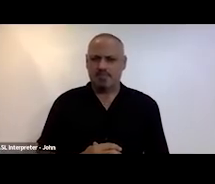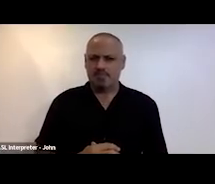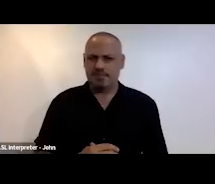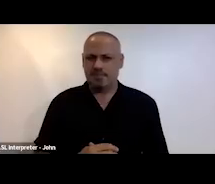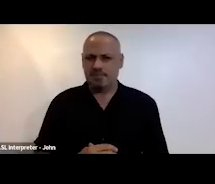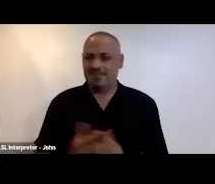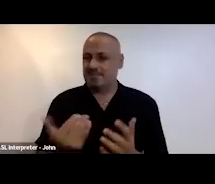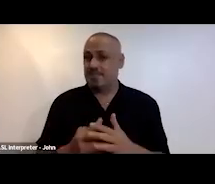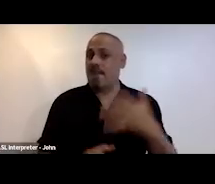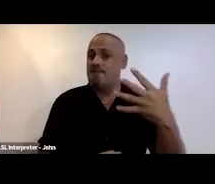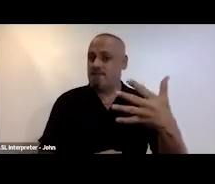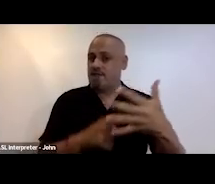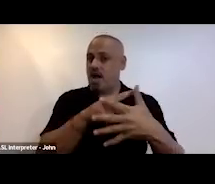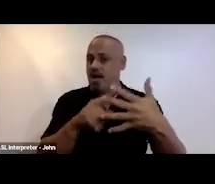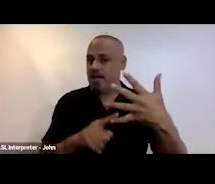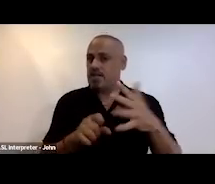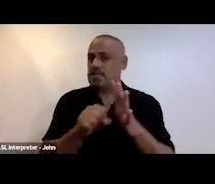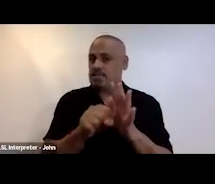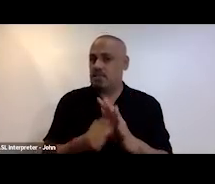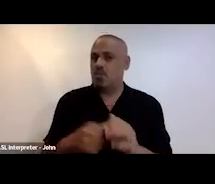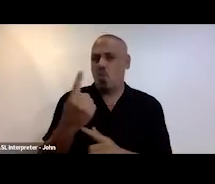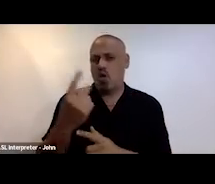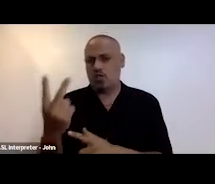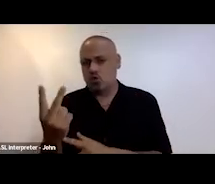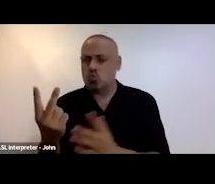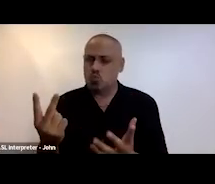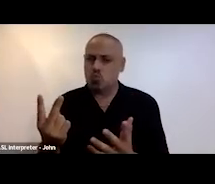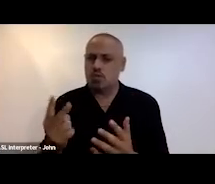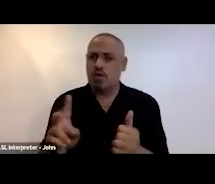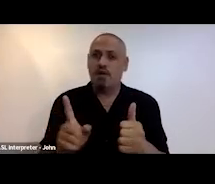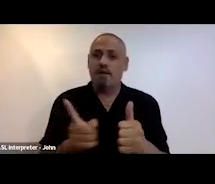Again, it's five of these symptoms. One or two, the first two of those,